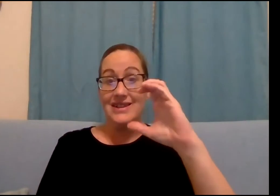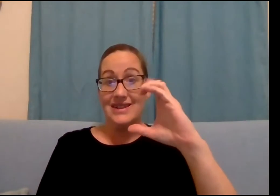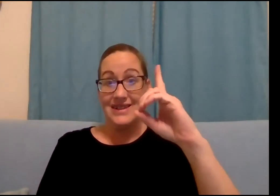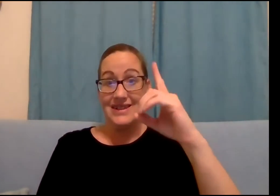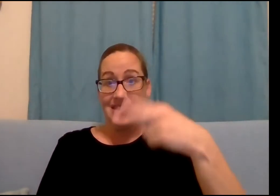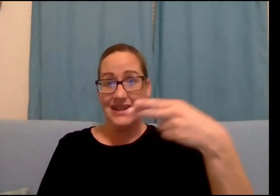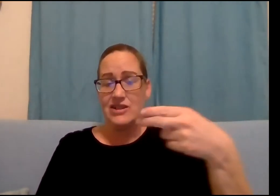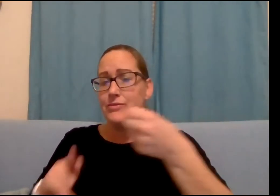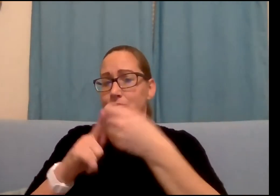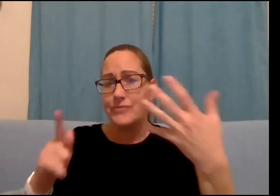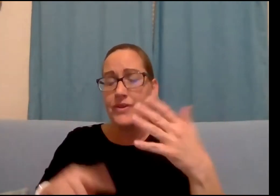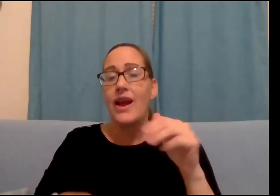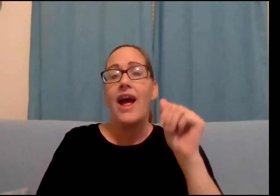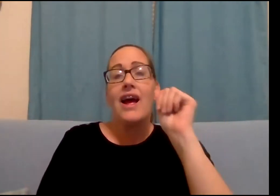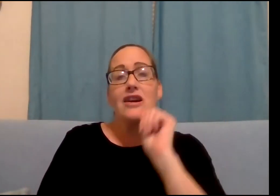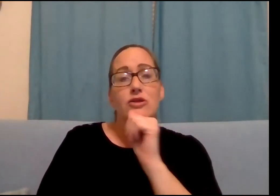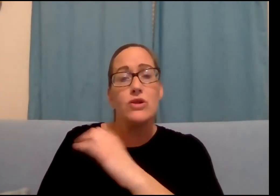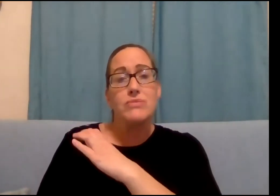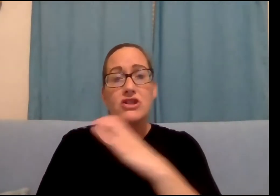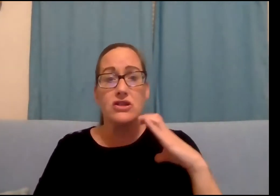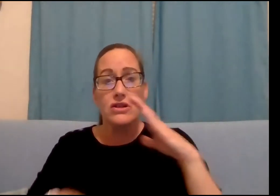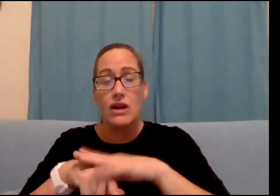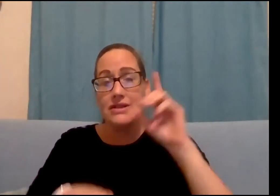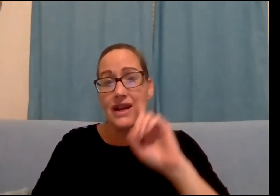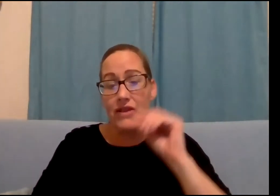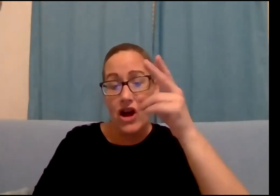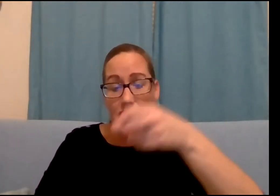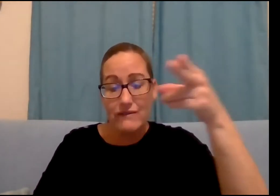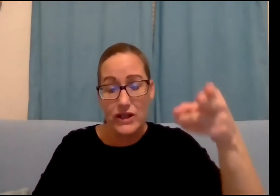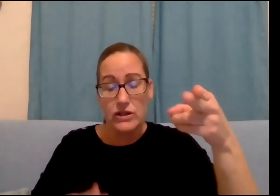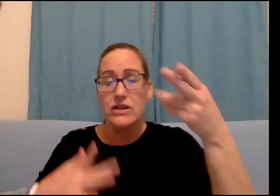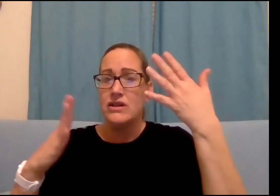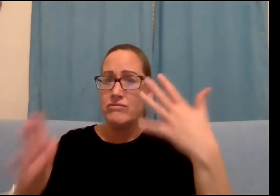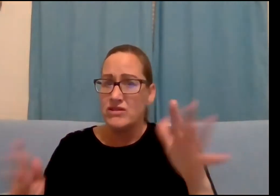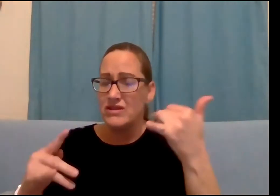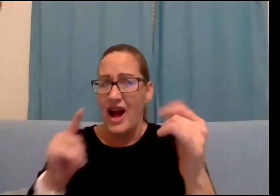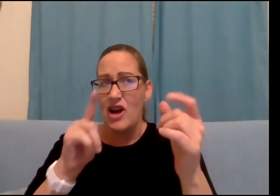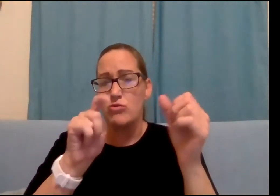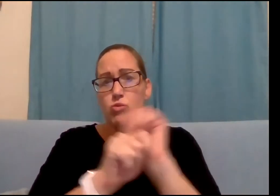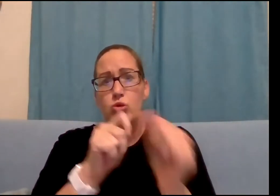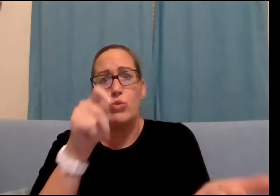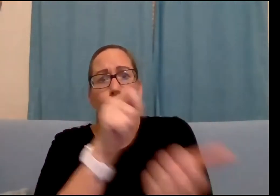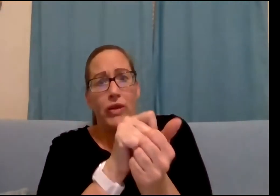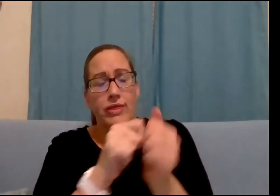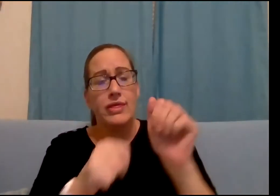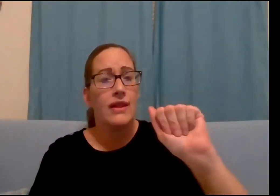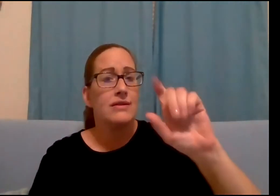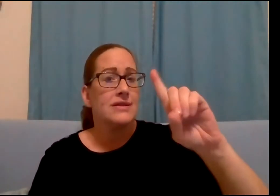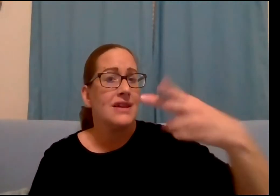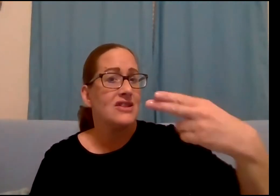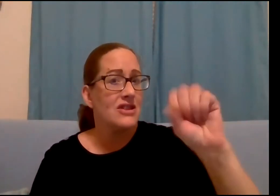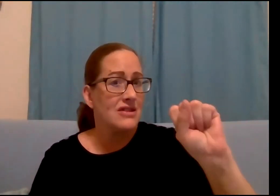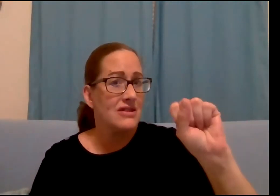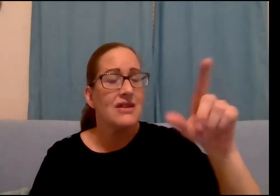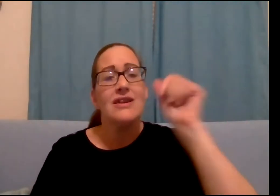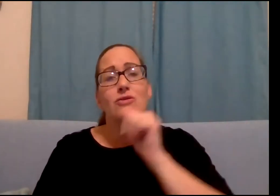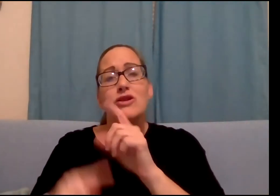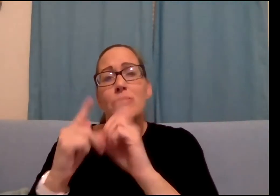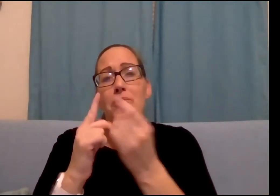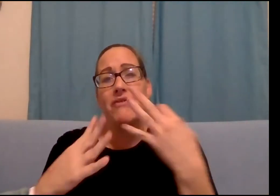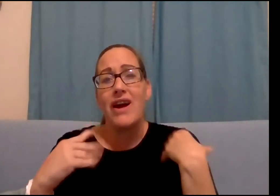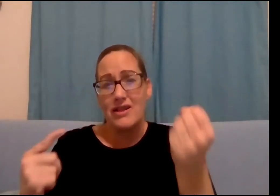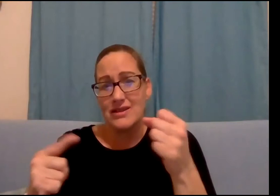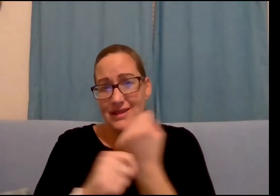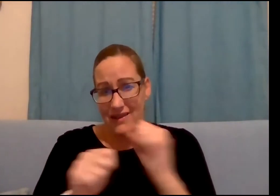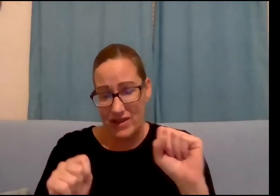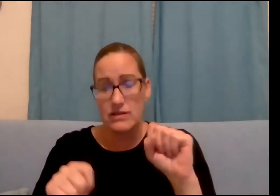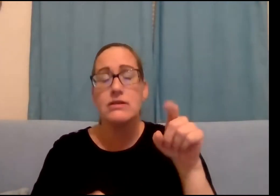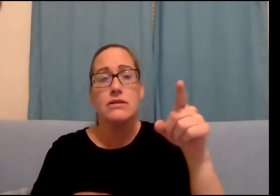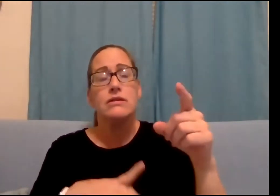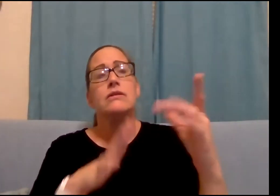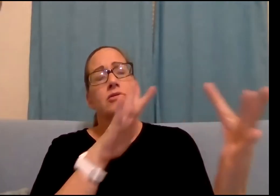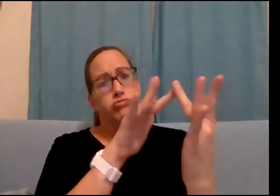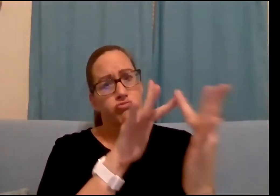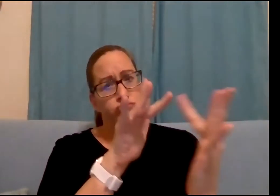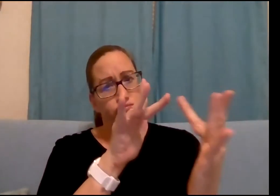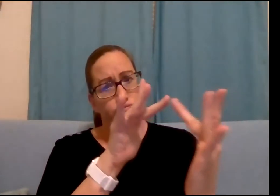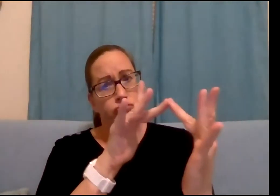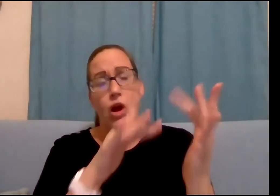ACDHH-- Arizona Commission on the Deaf and Hard of Hearing has started working with the AZDHS--Arizona Department of Health and Safety--